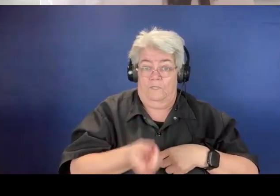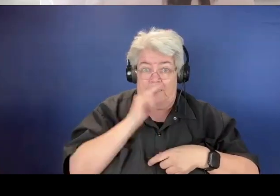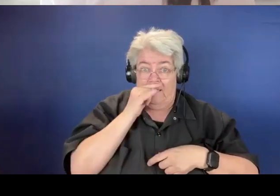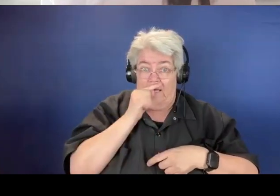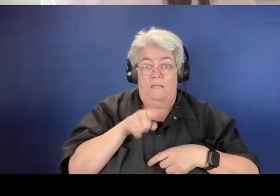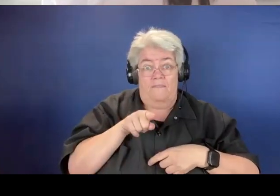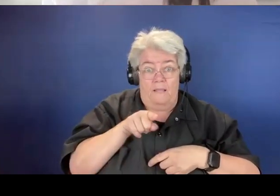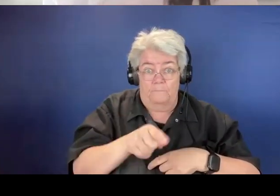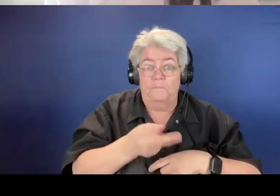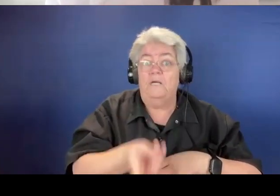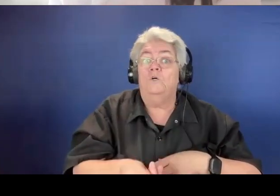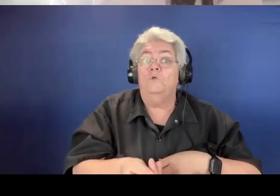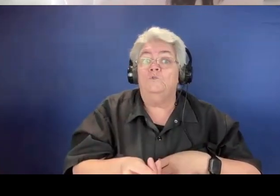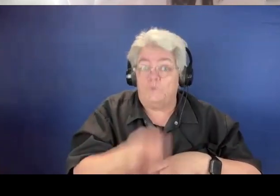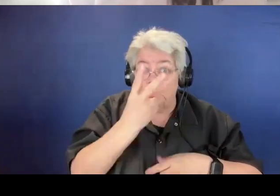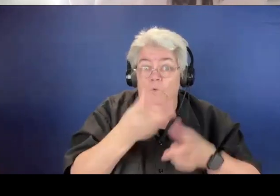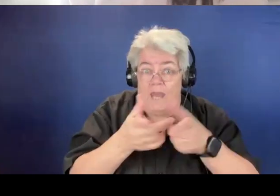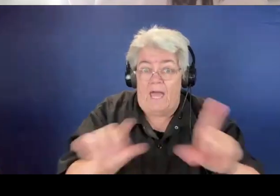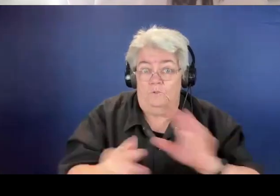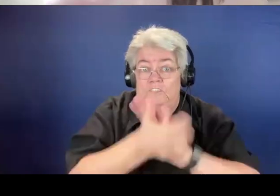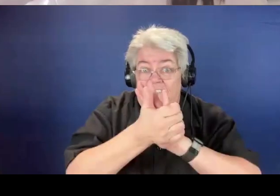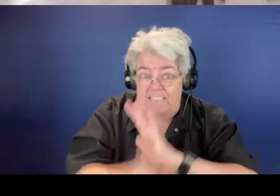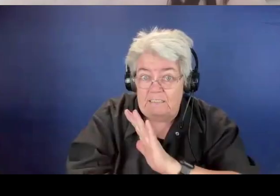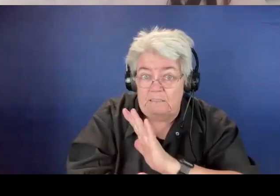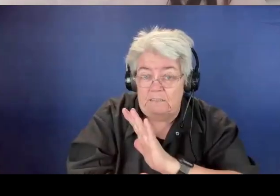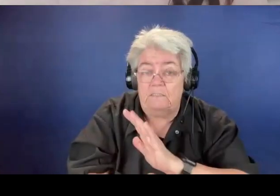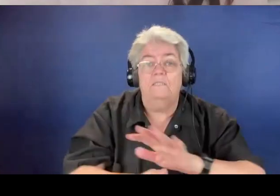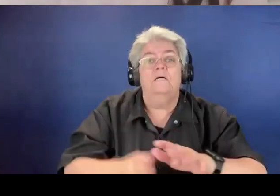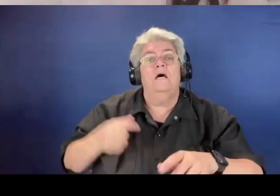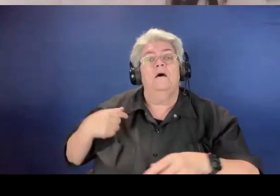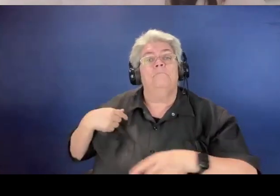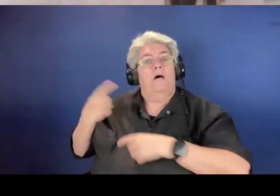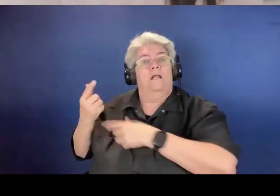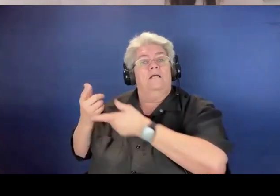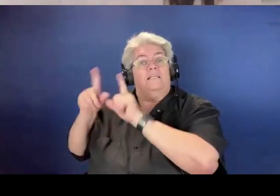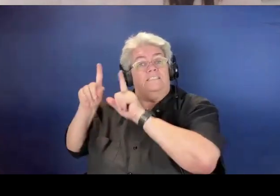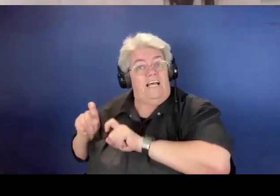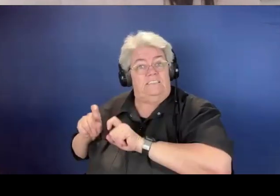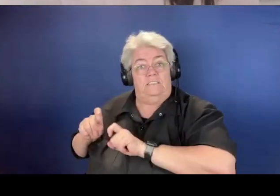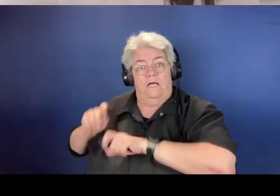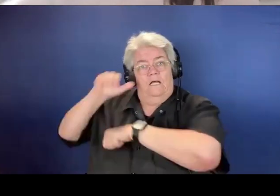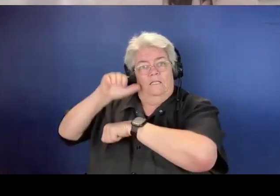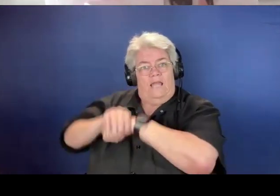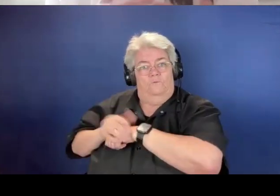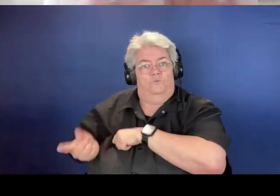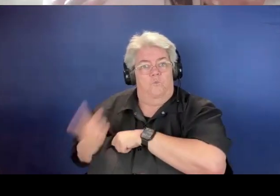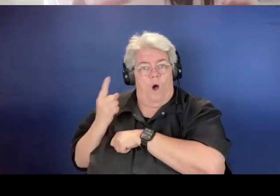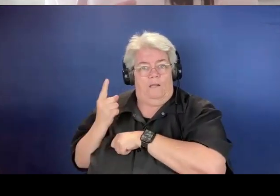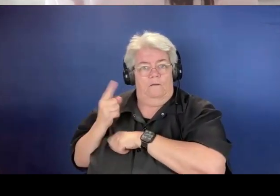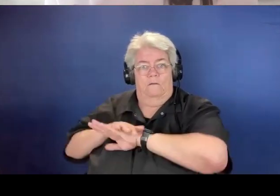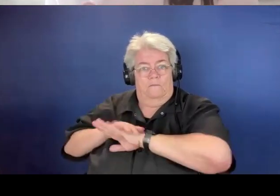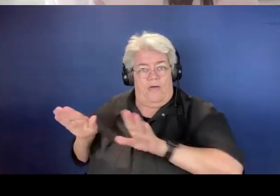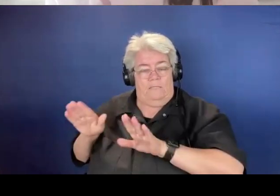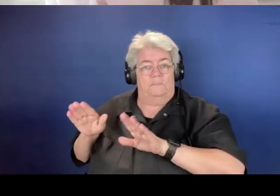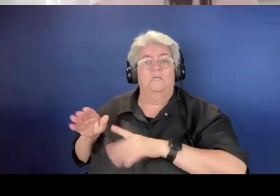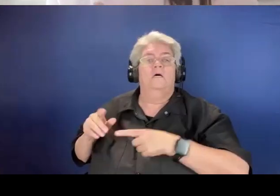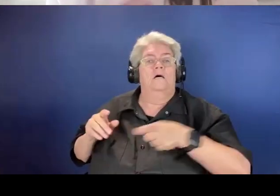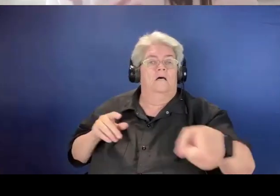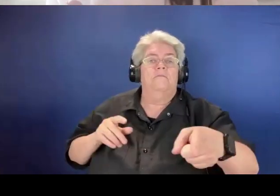to find false evidence of delay. Bilingual children with language impairments will present with patterns